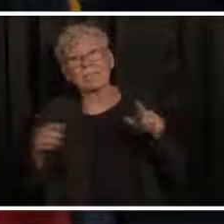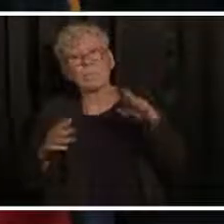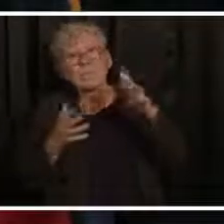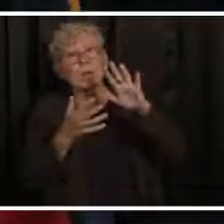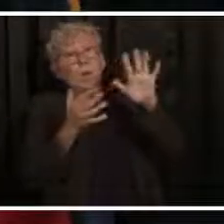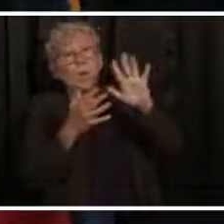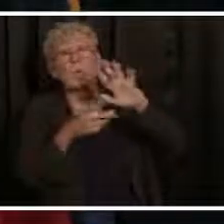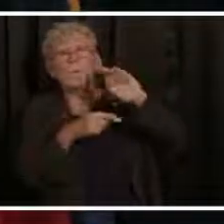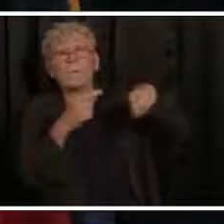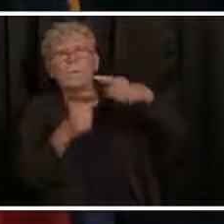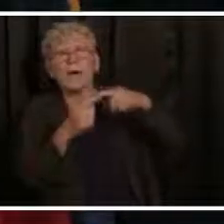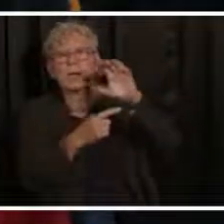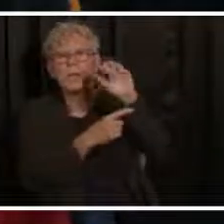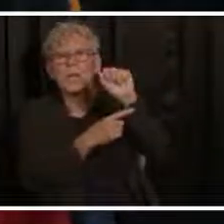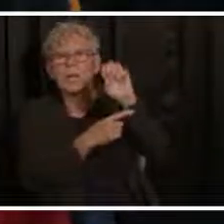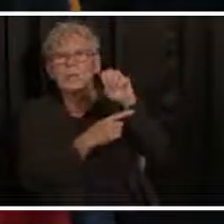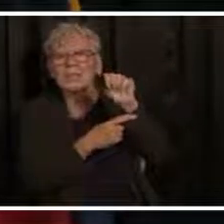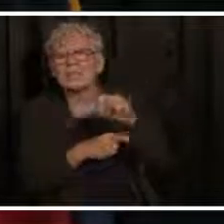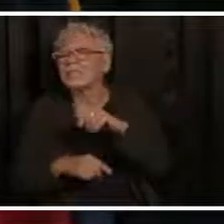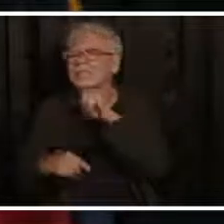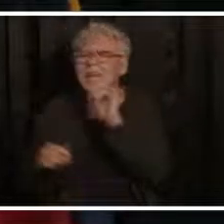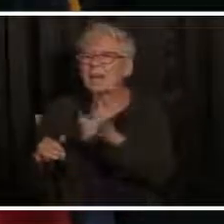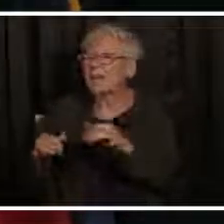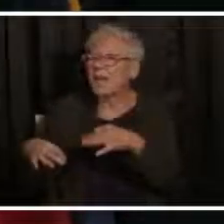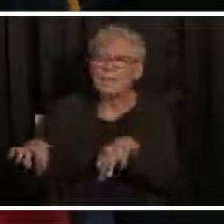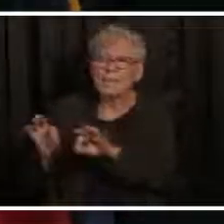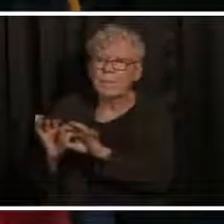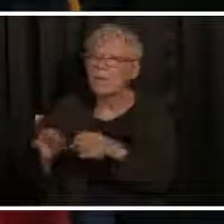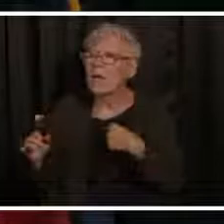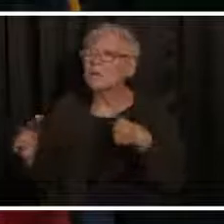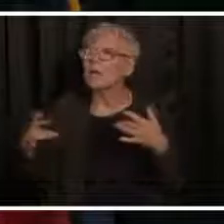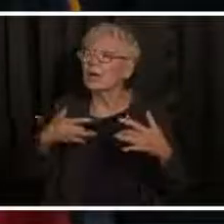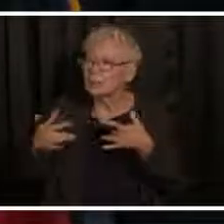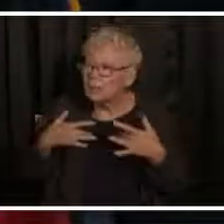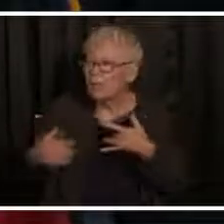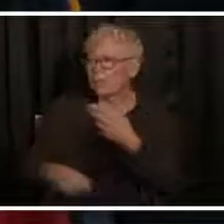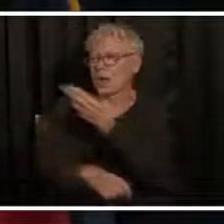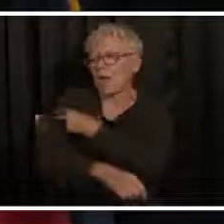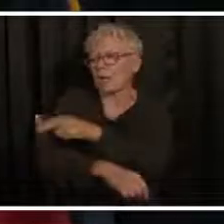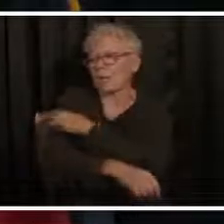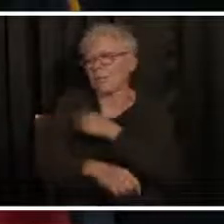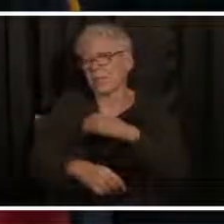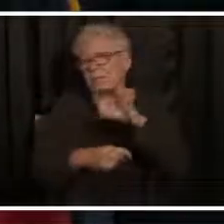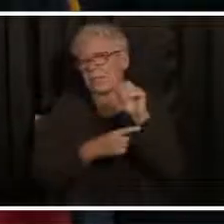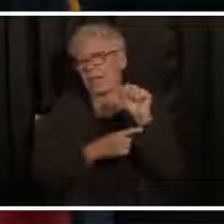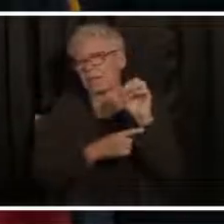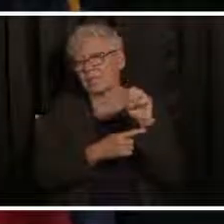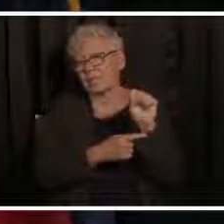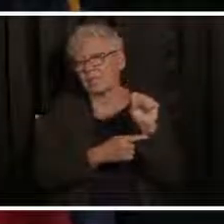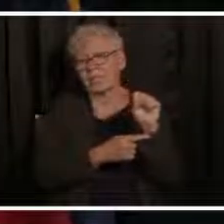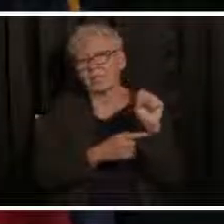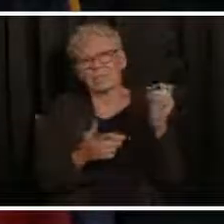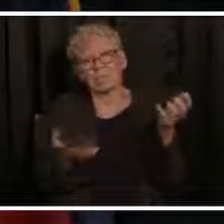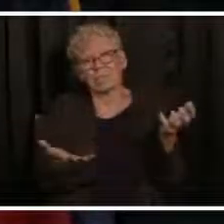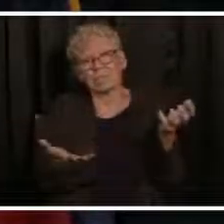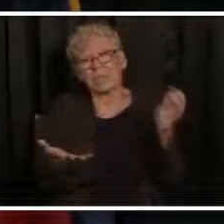important because we we care about hospitalizations but it is reported. it is a uh you know, it's not that extreme difference II. don't know. We'll get that to you but it's